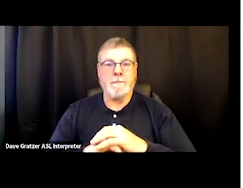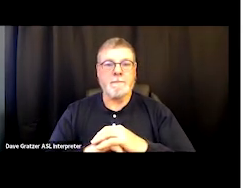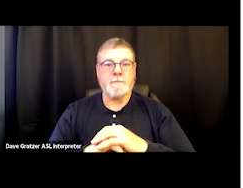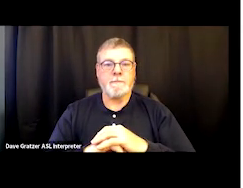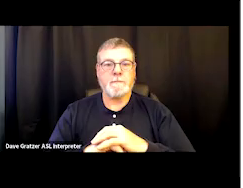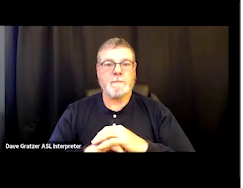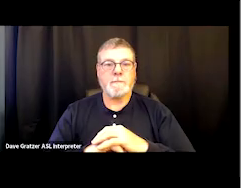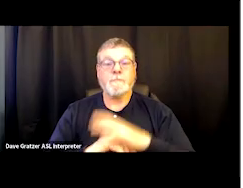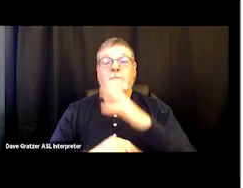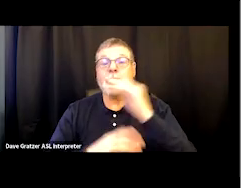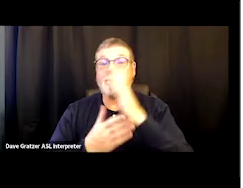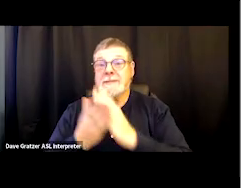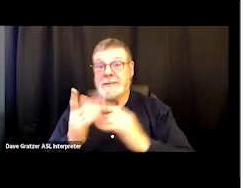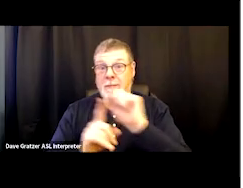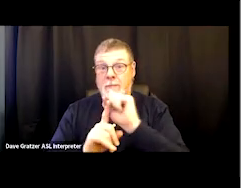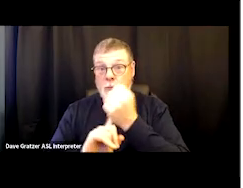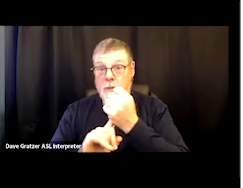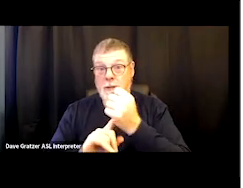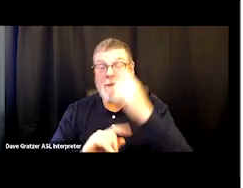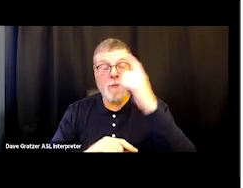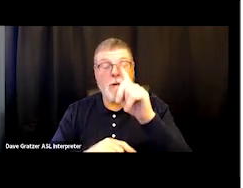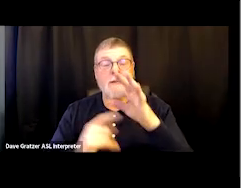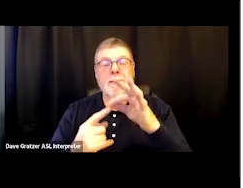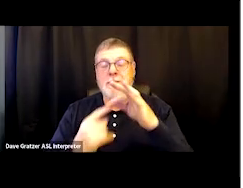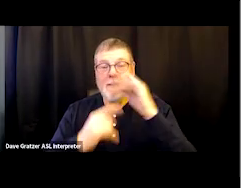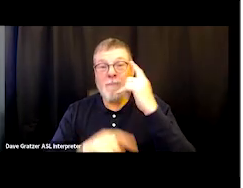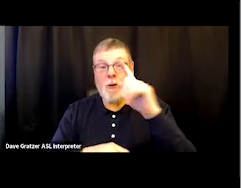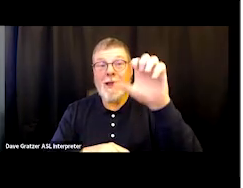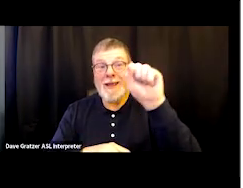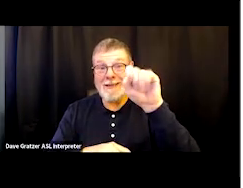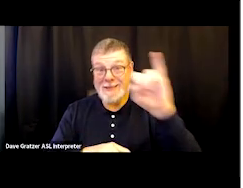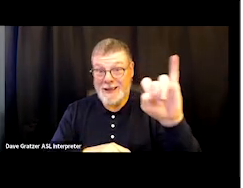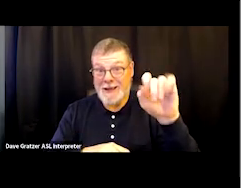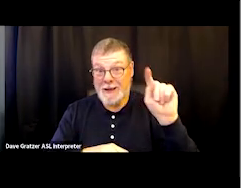And in some cases, especially SSD, sorry, for SSI applications,